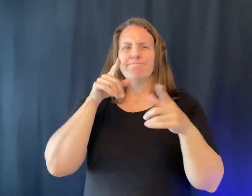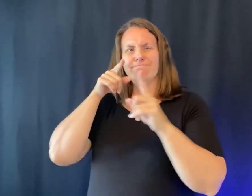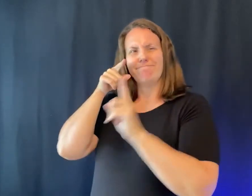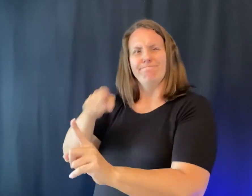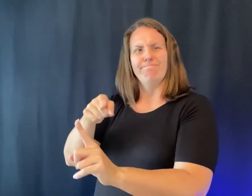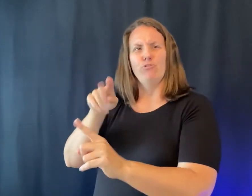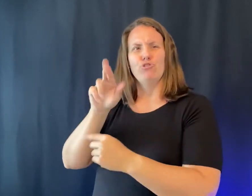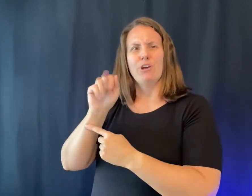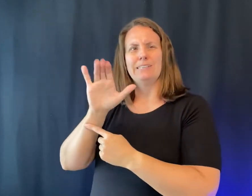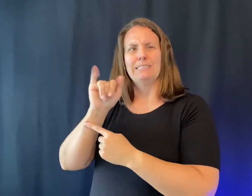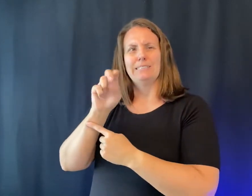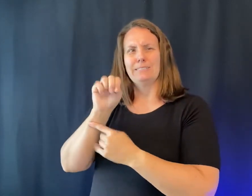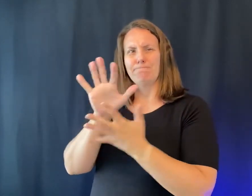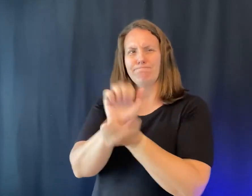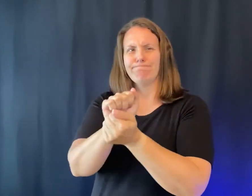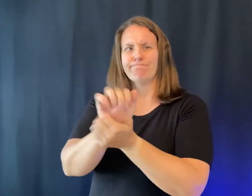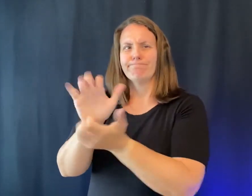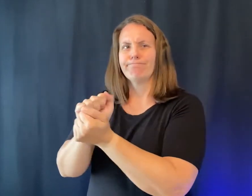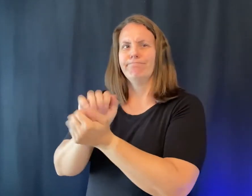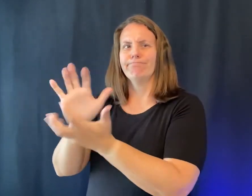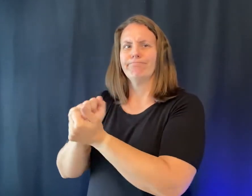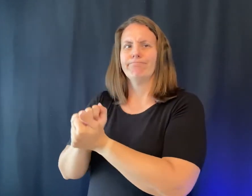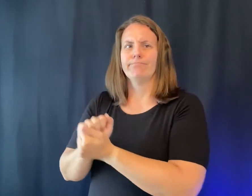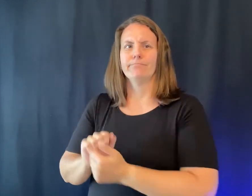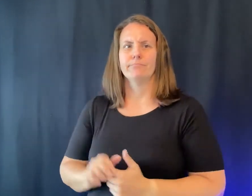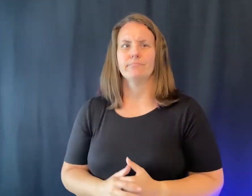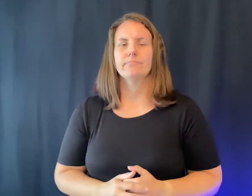and tackle racism in all of its forms.